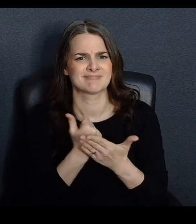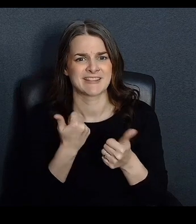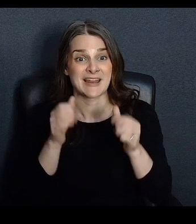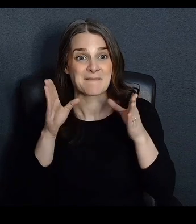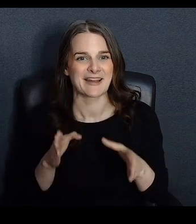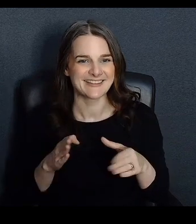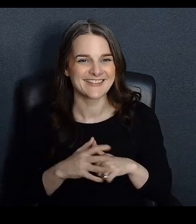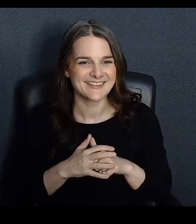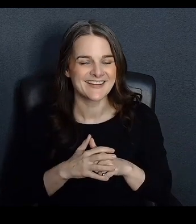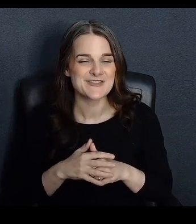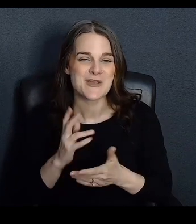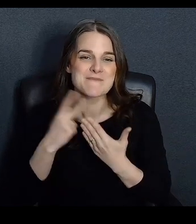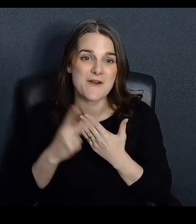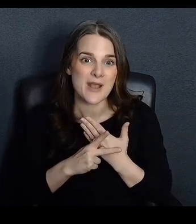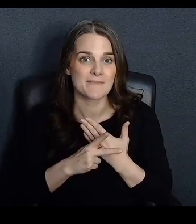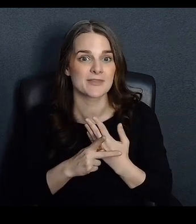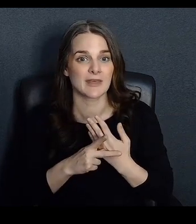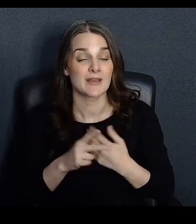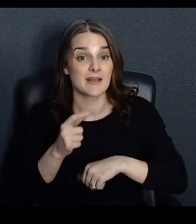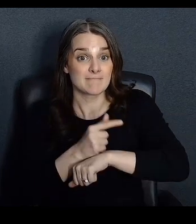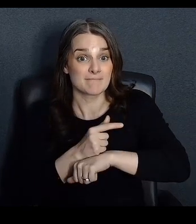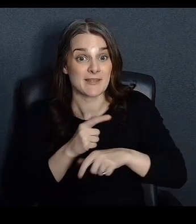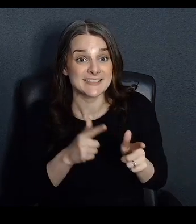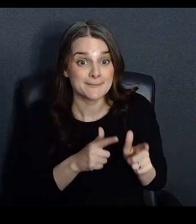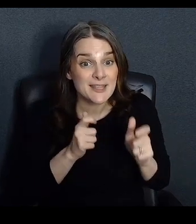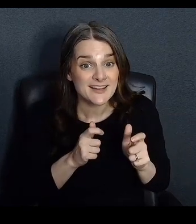And you can program the vibration speed and frequency